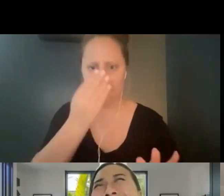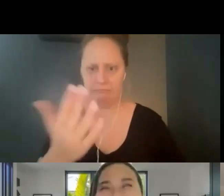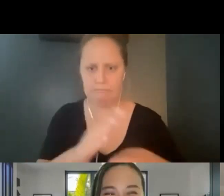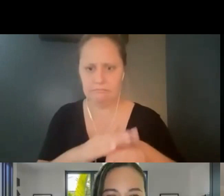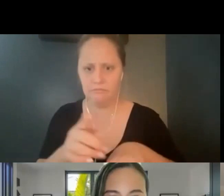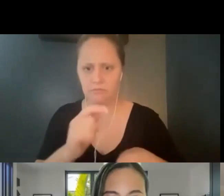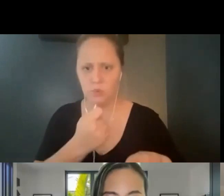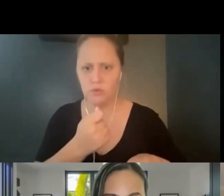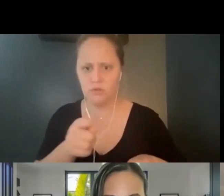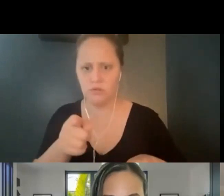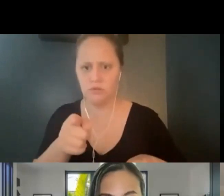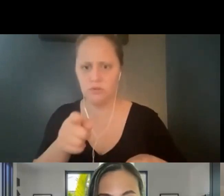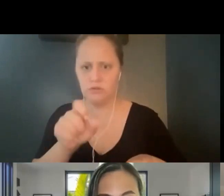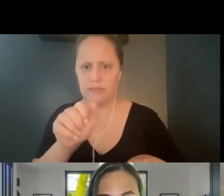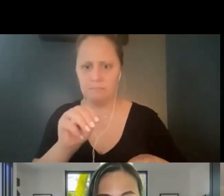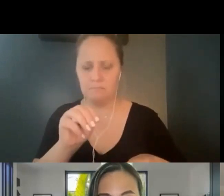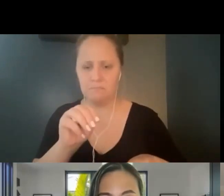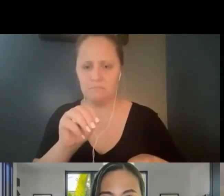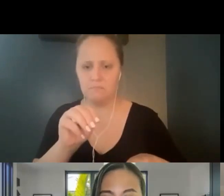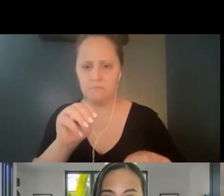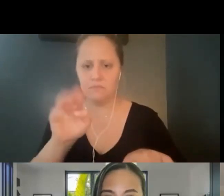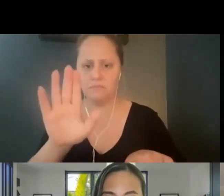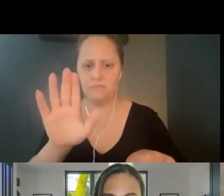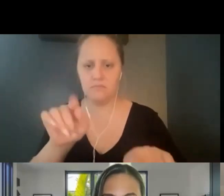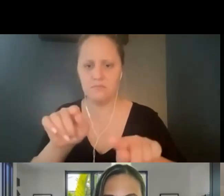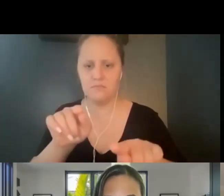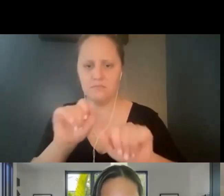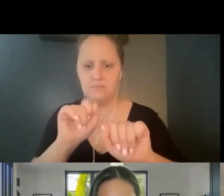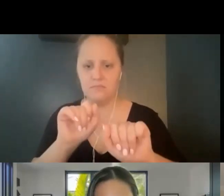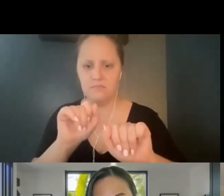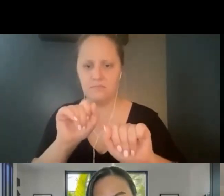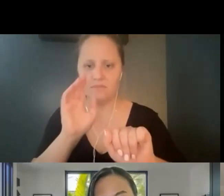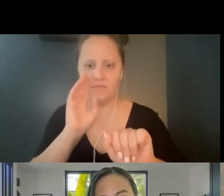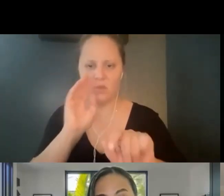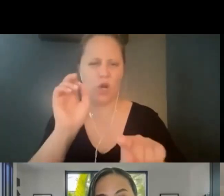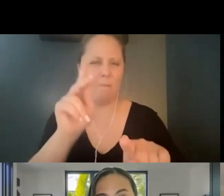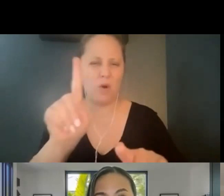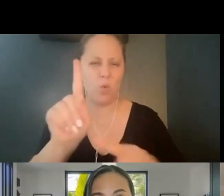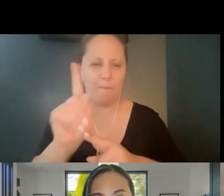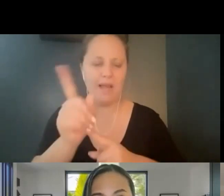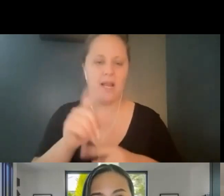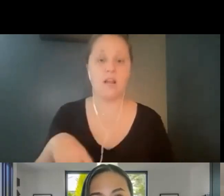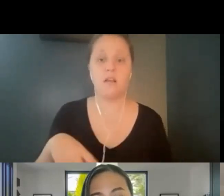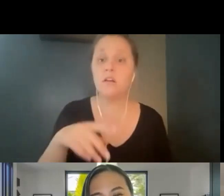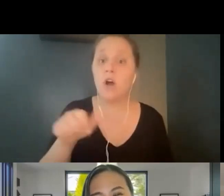You're on mute again, Sam. Okay, she'll come back to us. Does anybody else want to add anything while Sam is